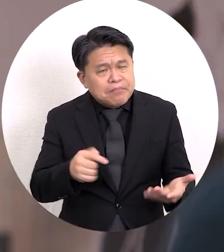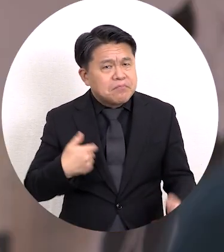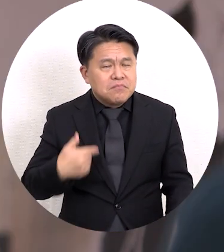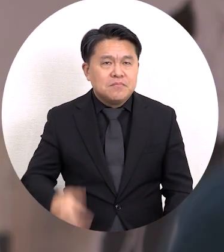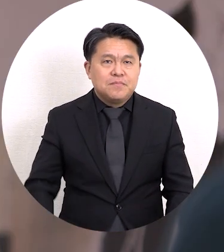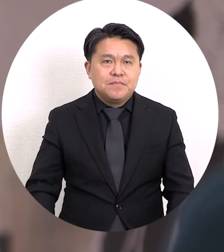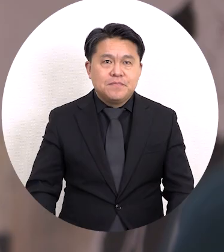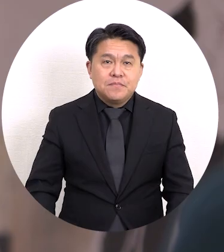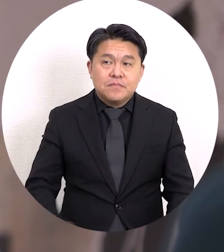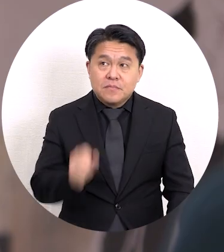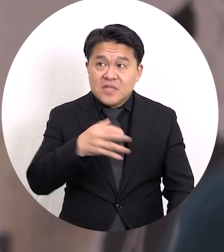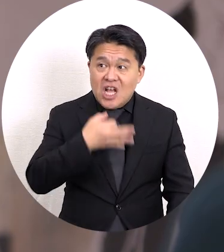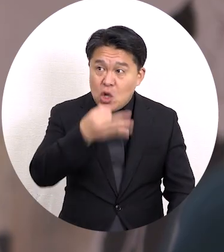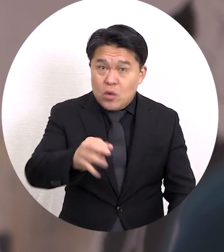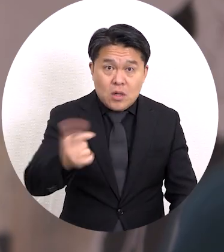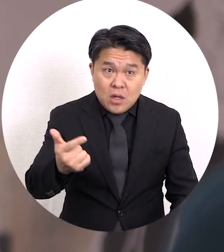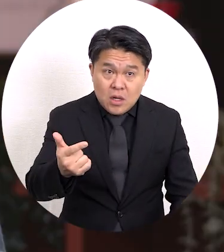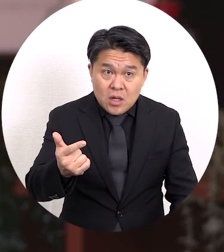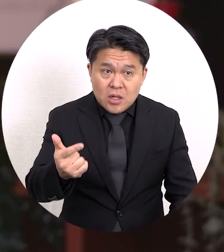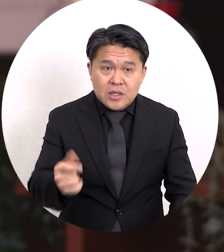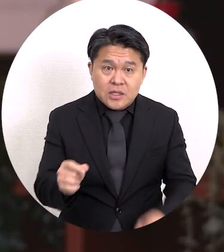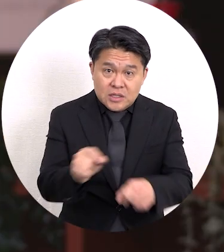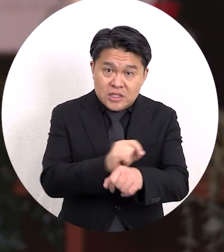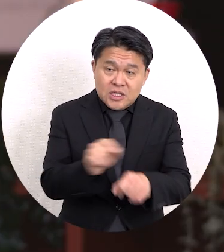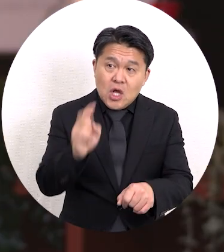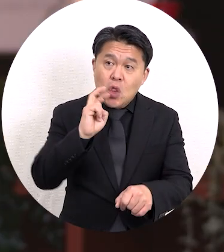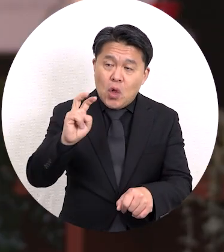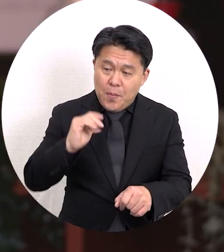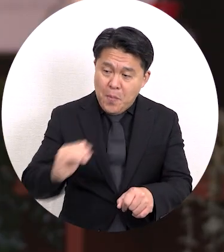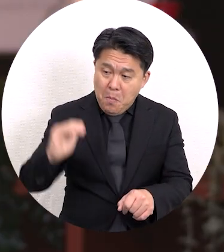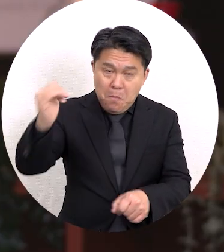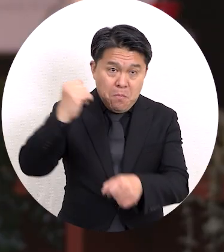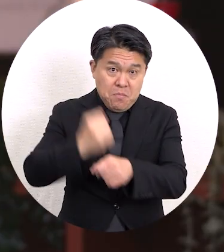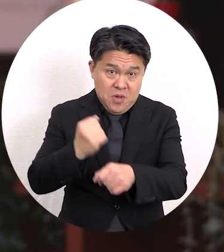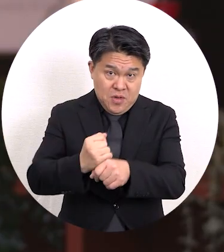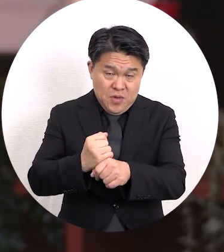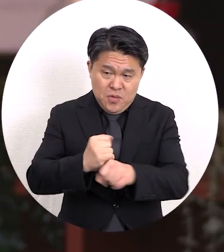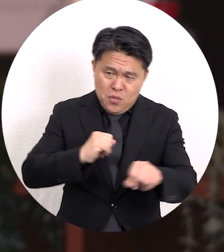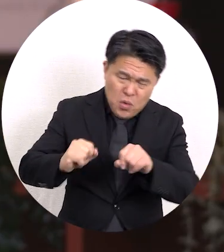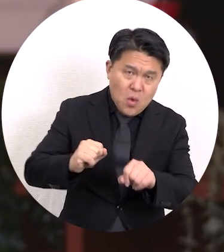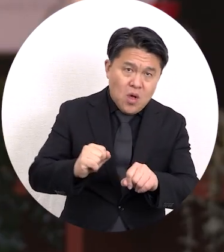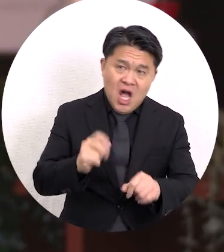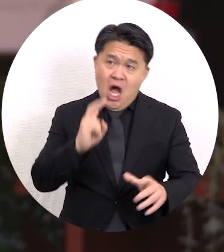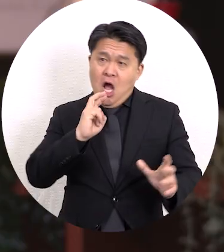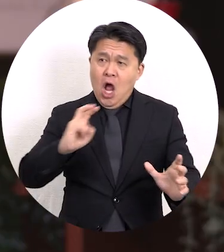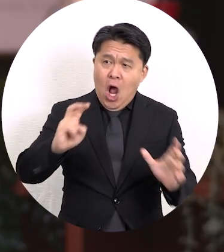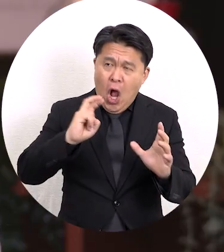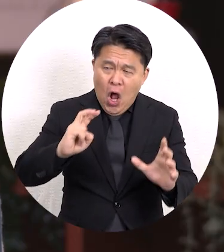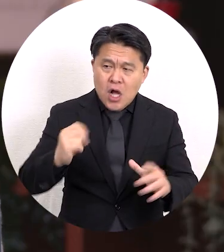It’s not just about making noise. Producing sound intentionally, especially creating specific notes, is an energy-consuming activity.